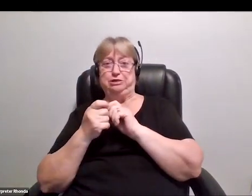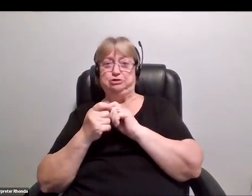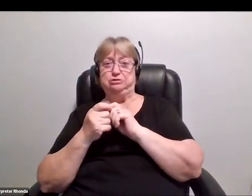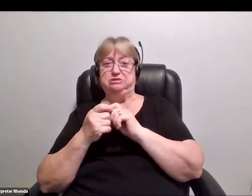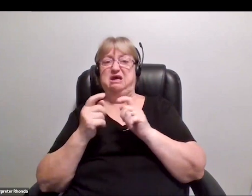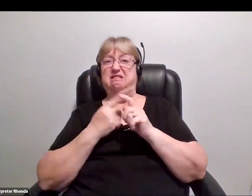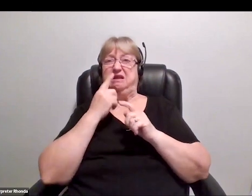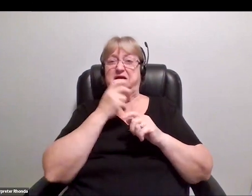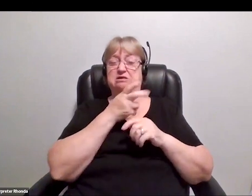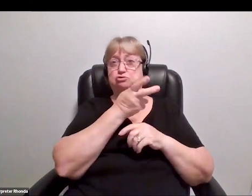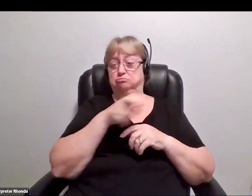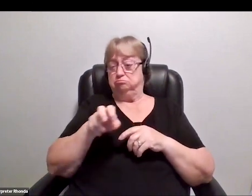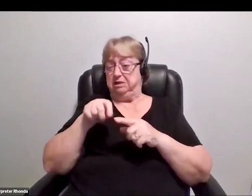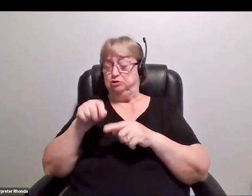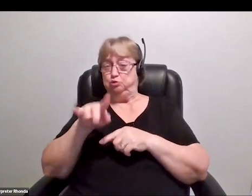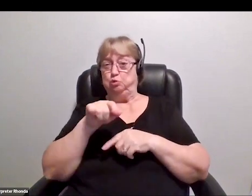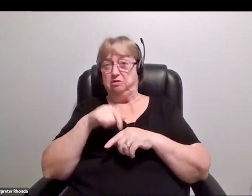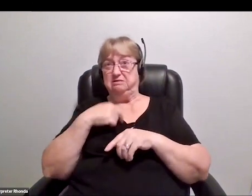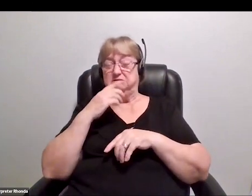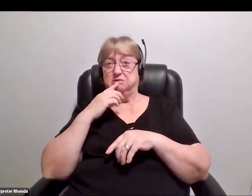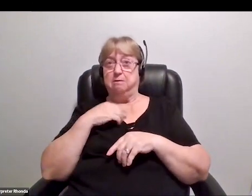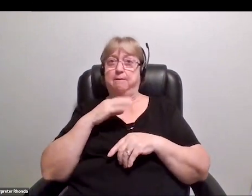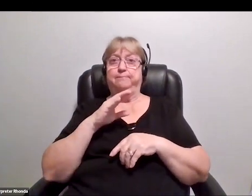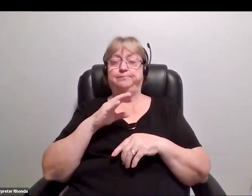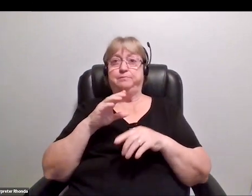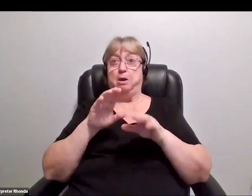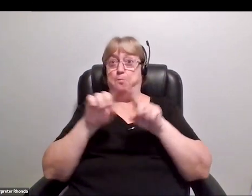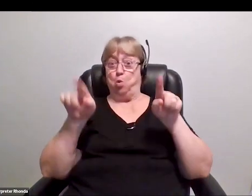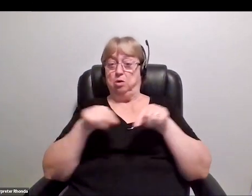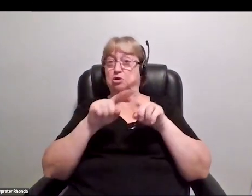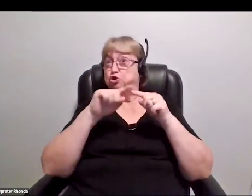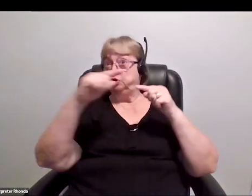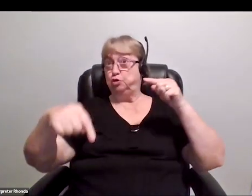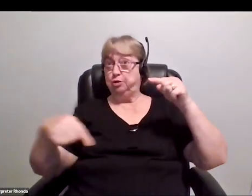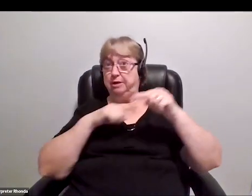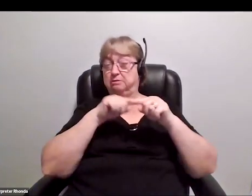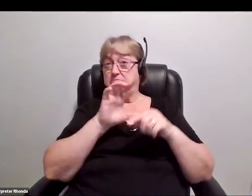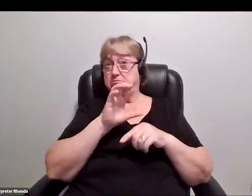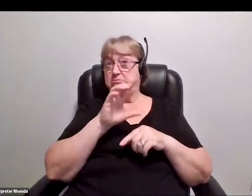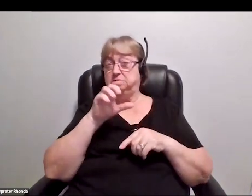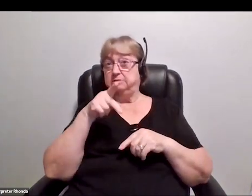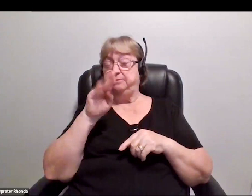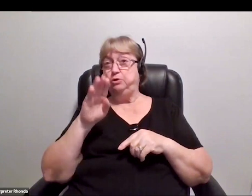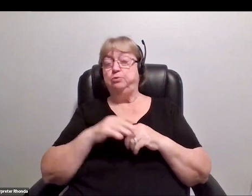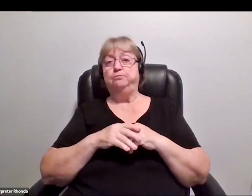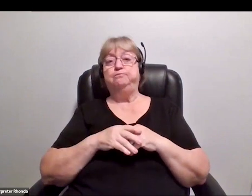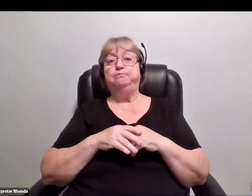which is this rectangular piece in the middle on the right or the circular piece on the left. You can think of it just like the computer.